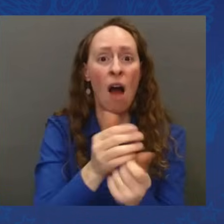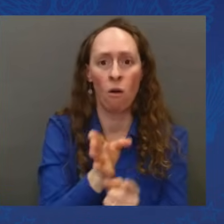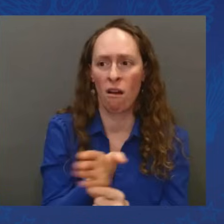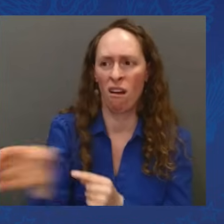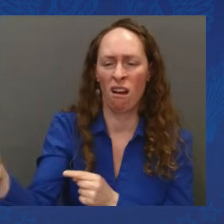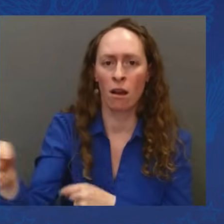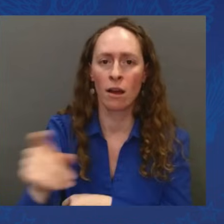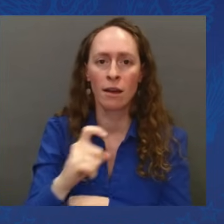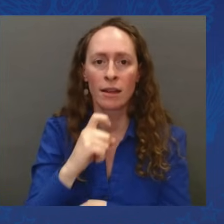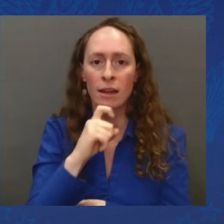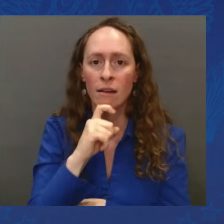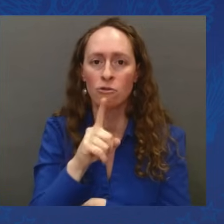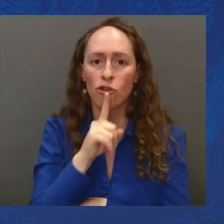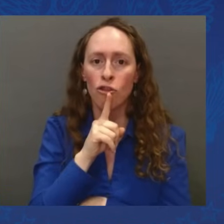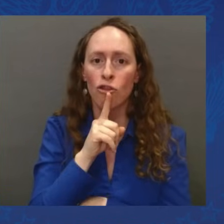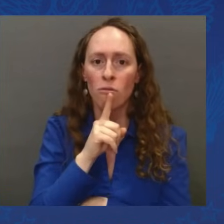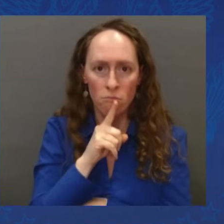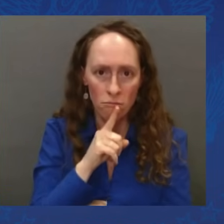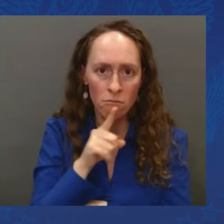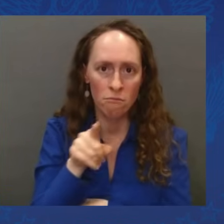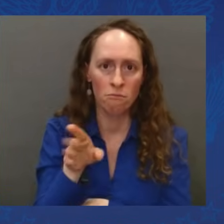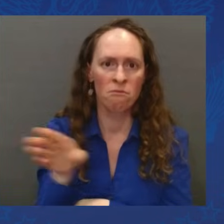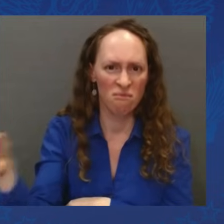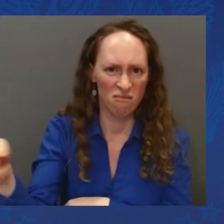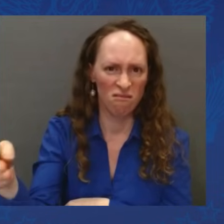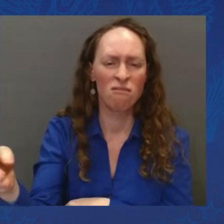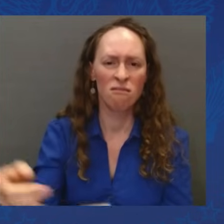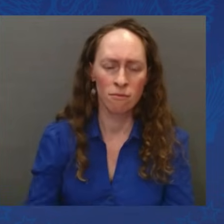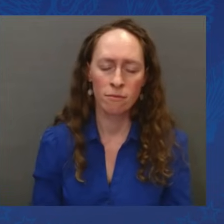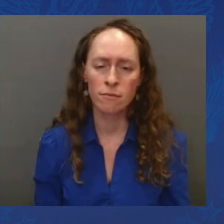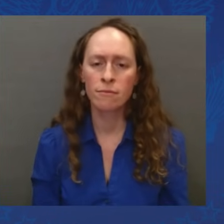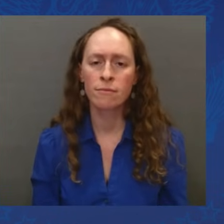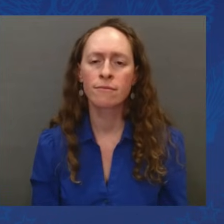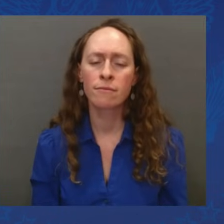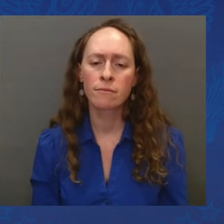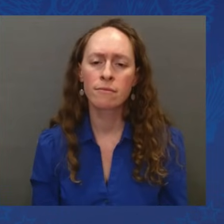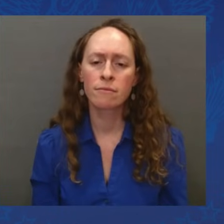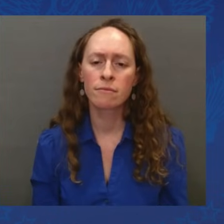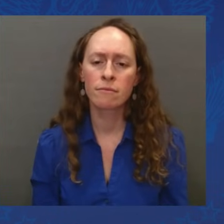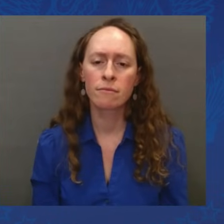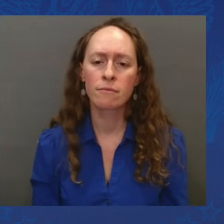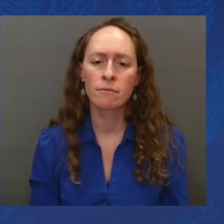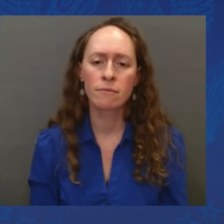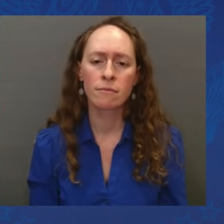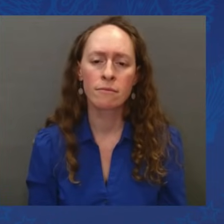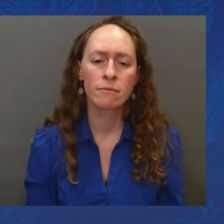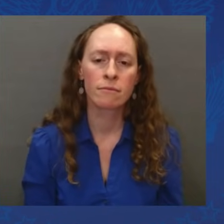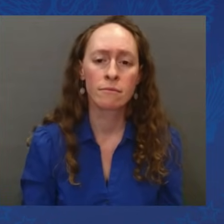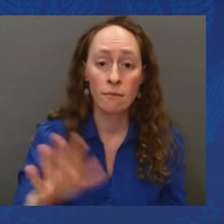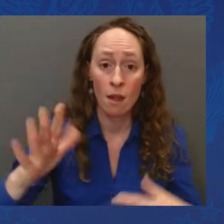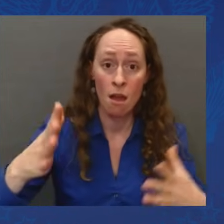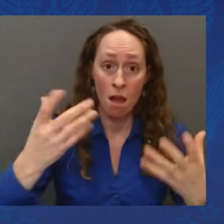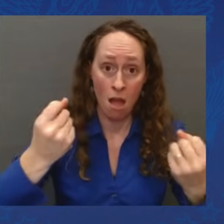I think the pause and that Israeli -- that the Israelis have agreed to is down to --